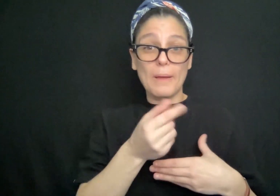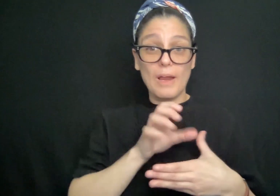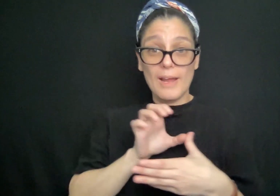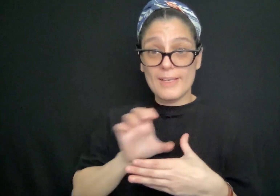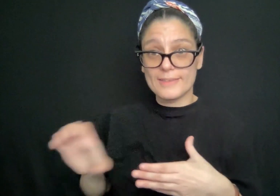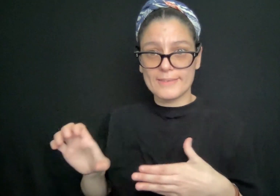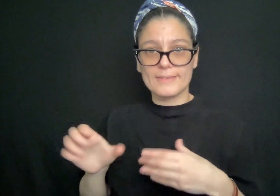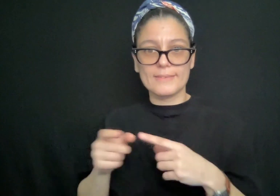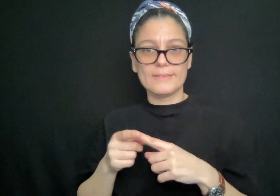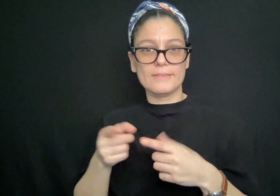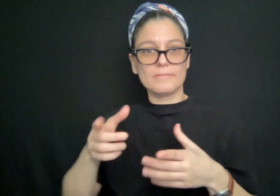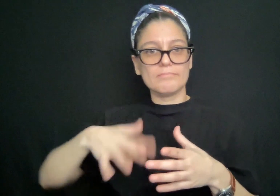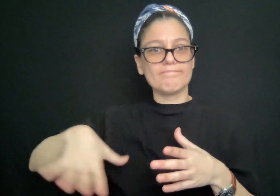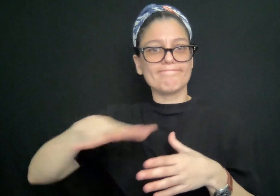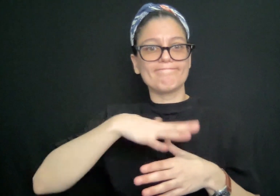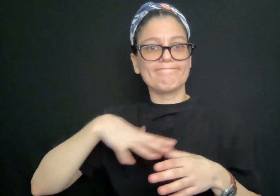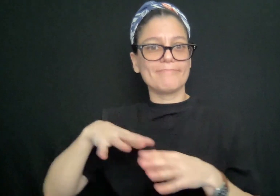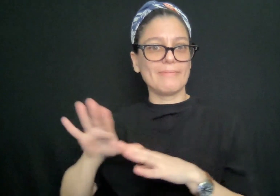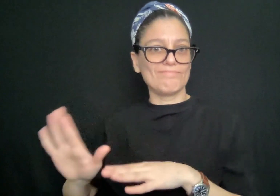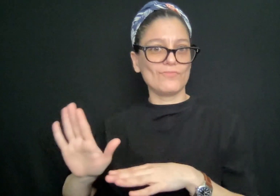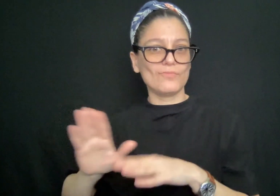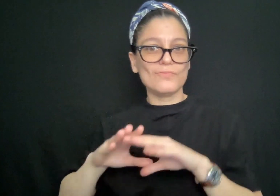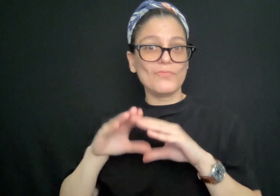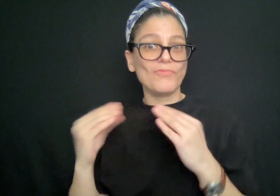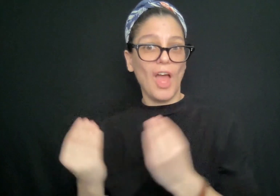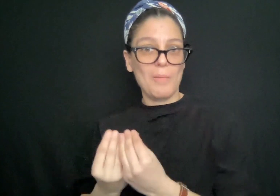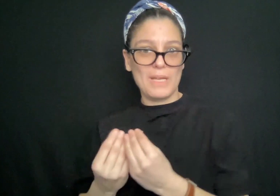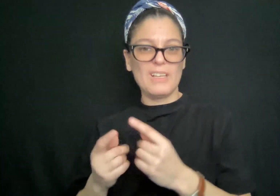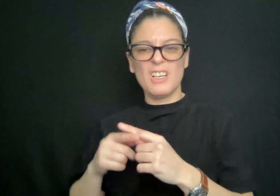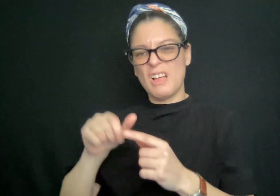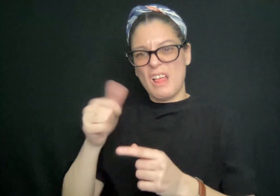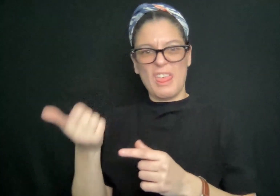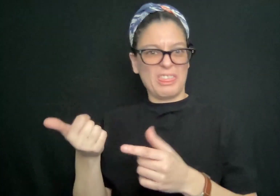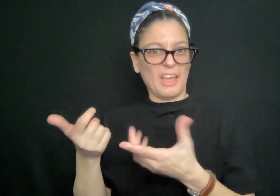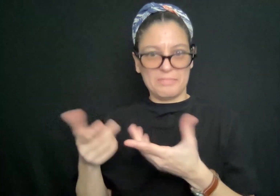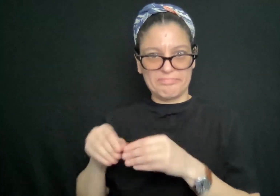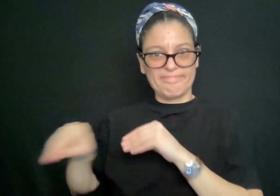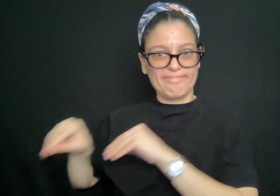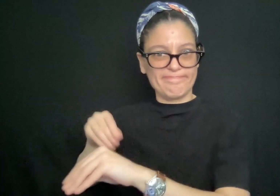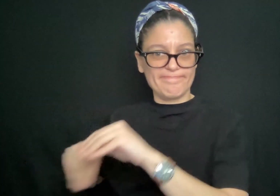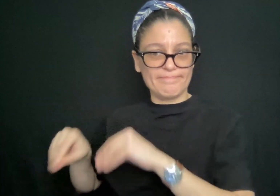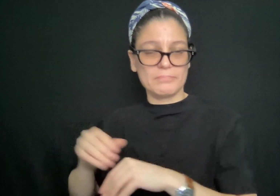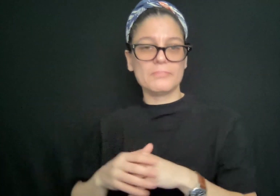officials say Russian President Vladimir Putin is notorious for hiding his money and other